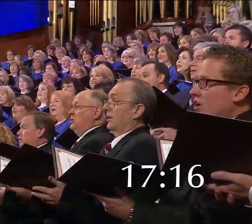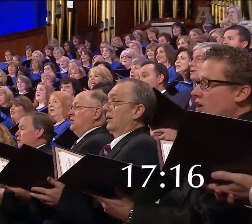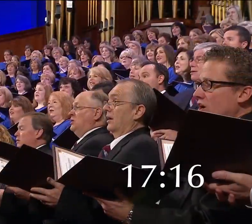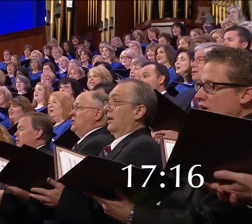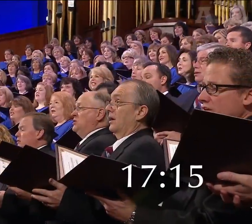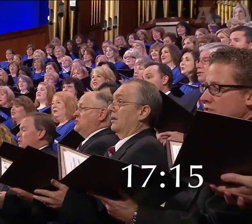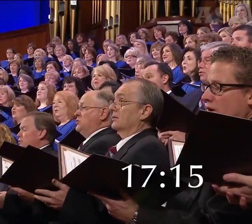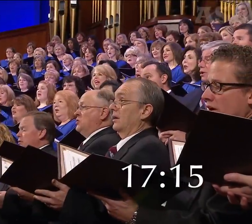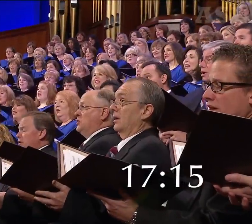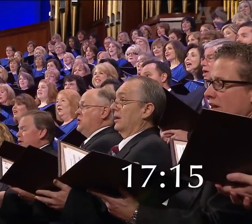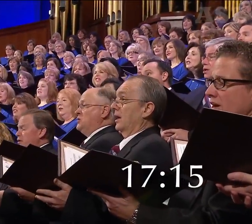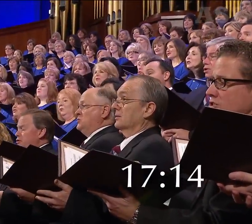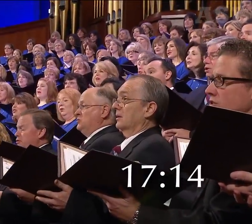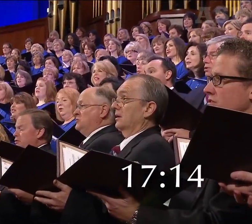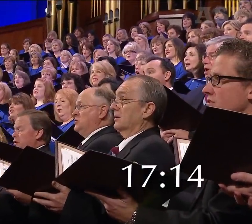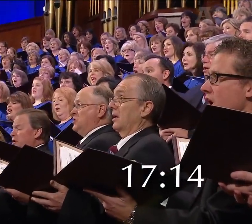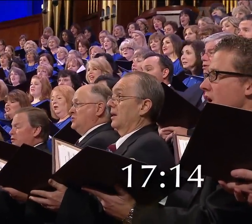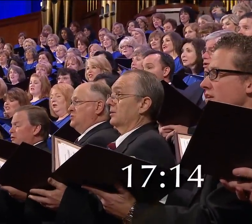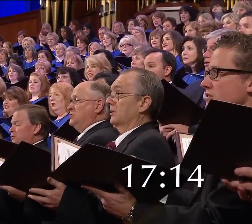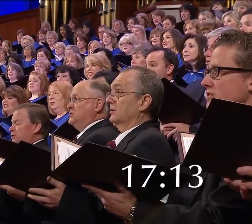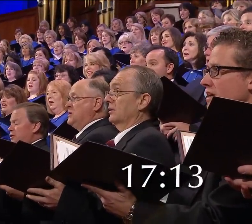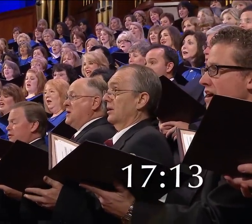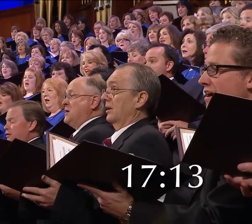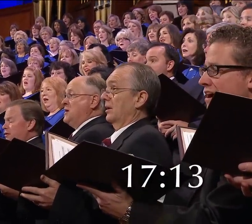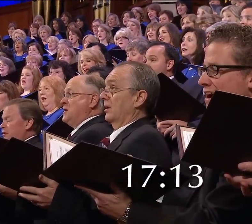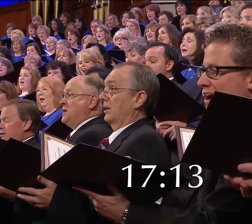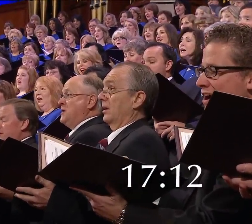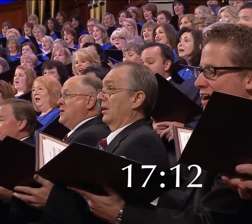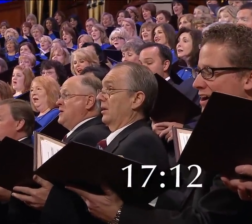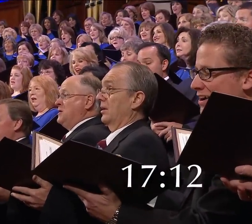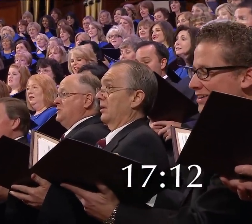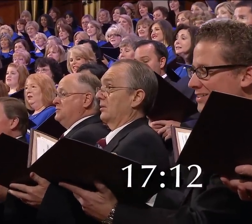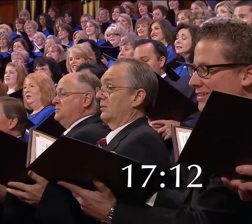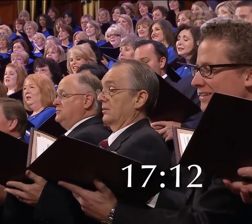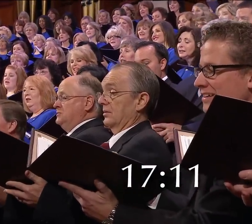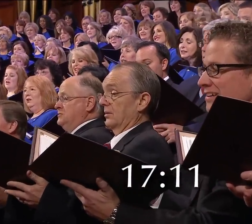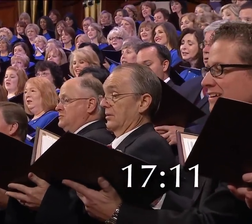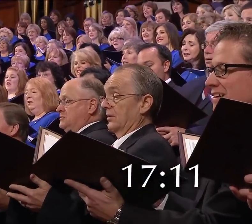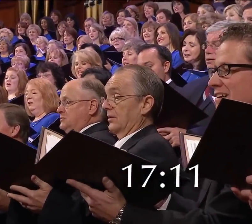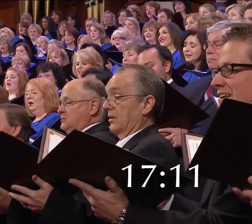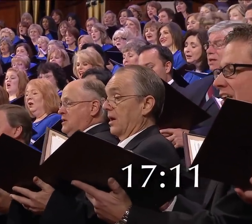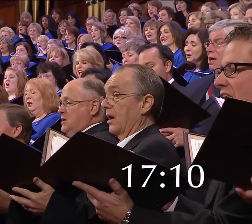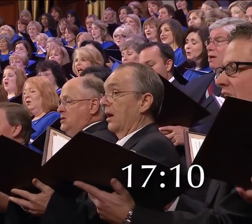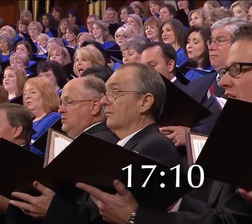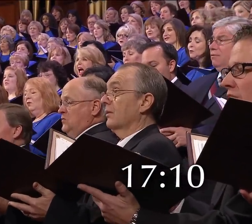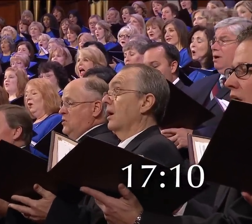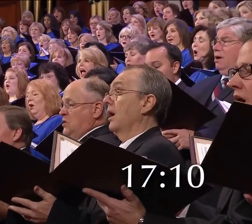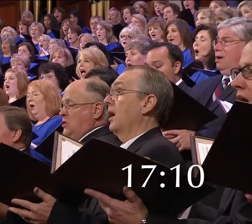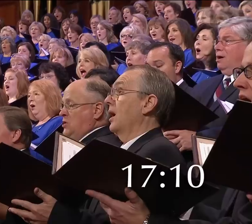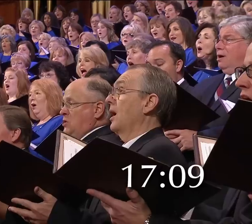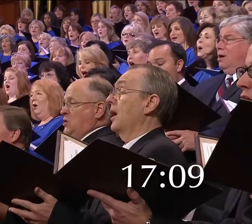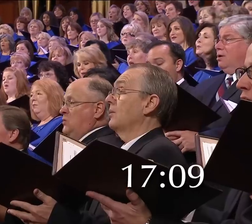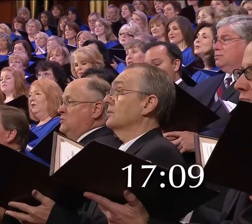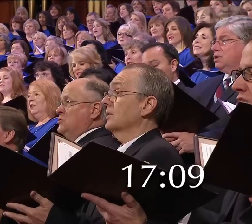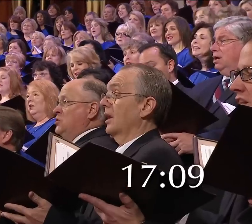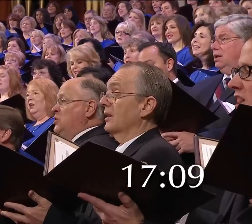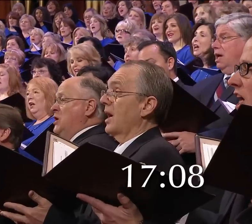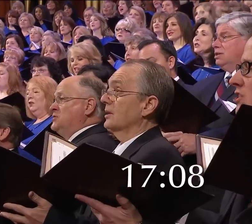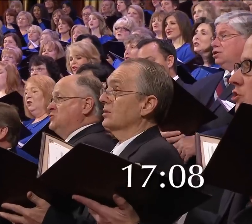CLOSED CAPTION CHANNEL OF THE CHURCH OF JESUS CHRIST OF LATTER-DAY SAINTS.